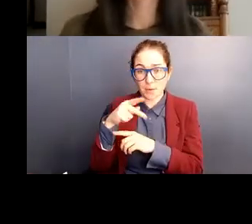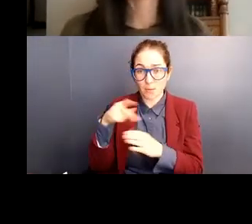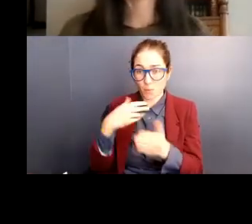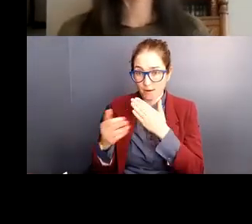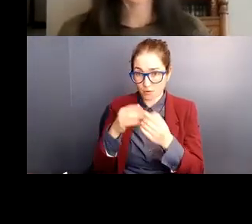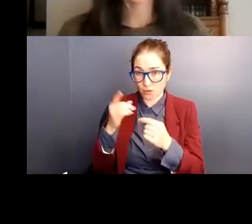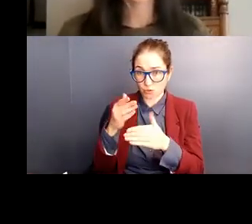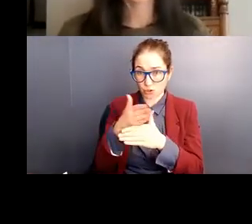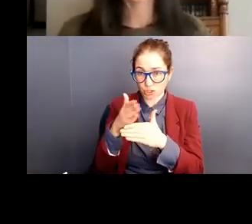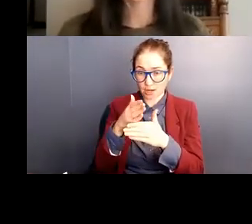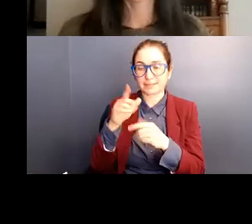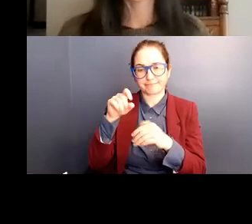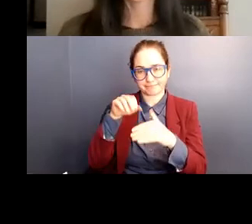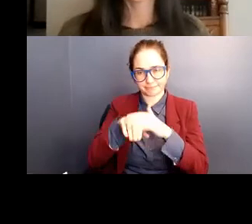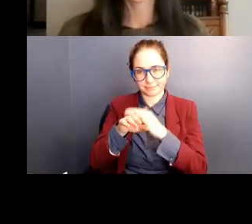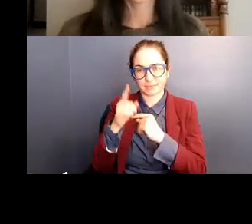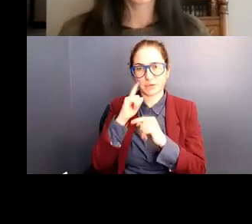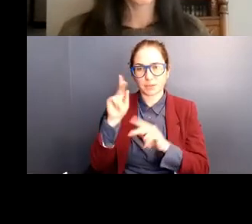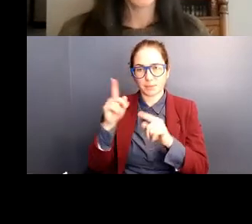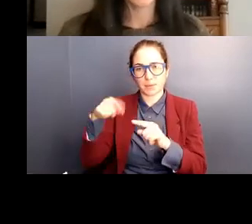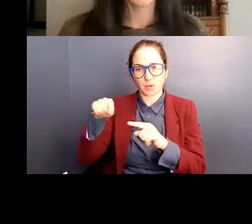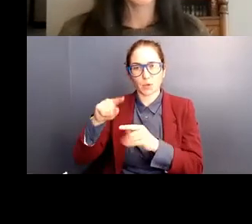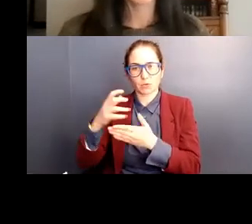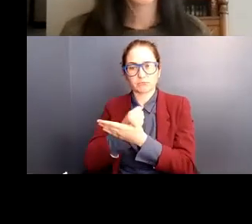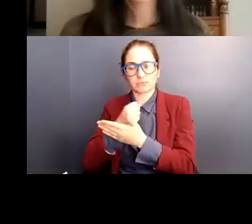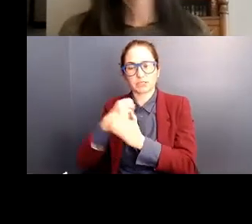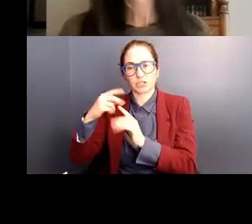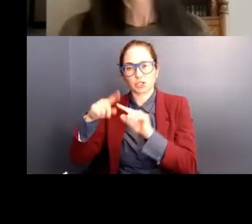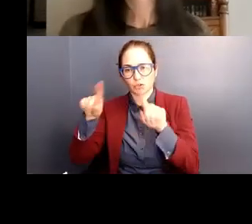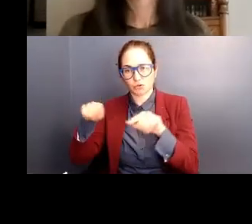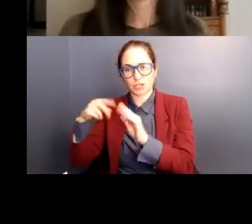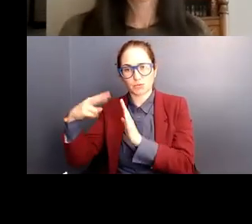to be accessible for people who use screen readers. So one of the